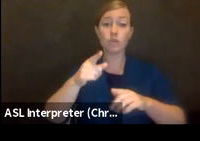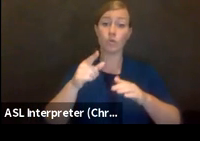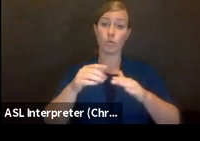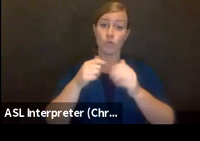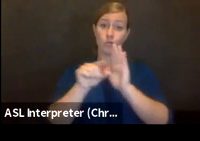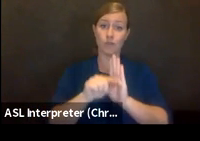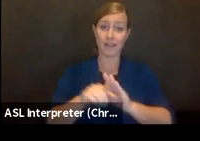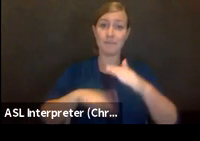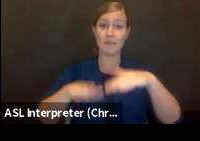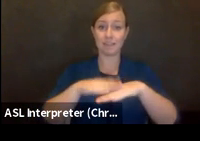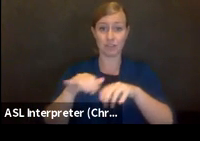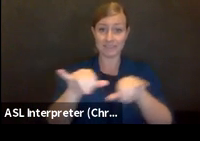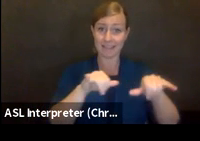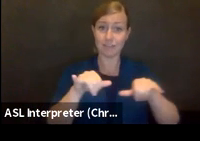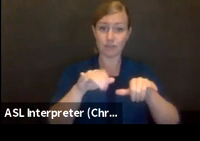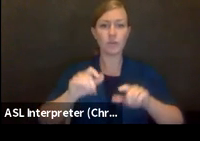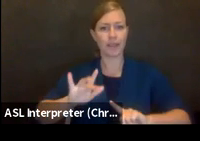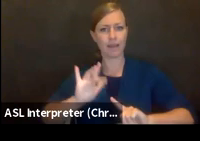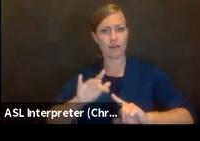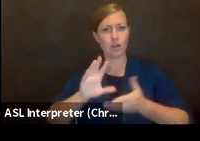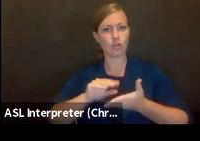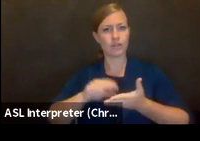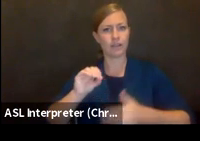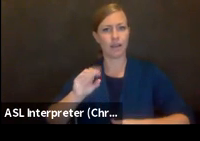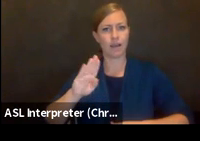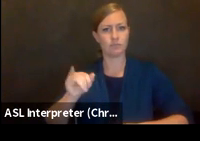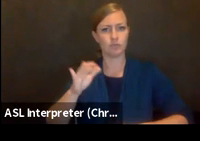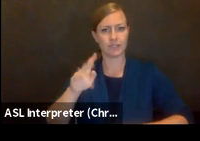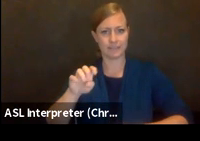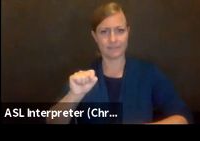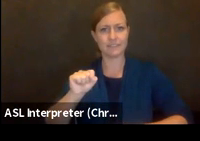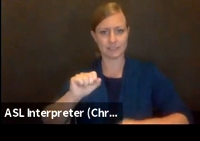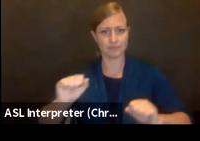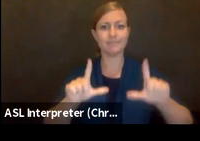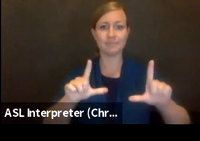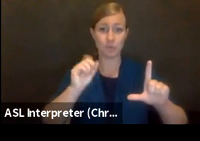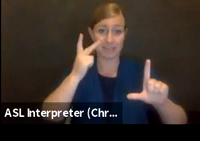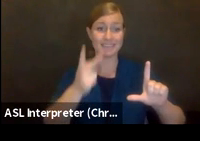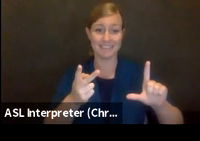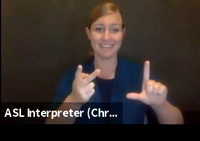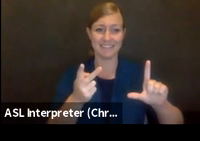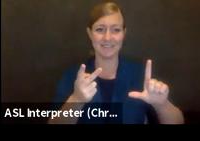ESD 189 - Amy Colburn: Standards, you can go to learning objectives and I'll just pull one of these, just so we can see what it looks like. I'm not